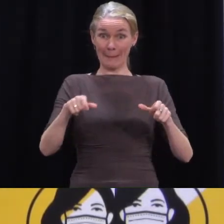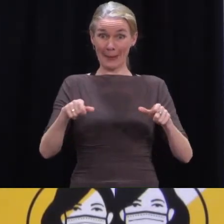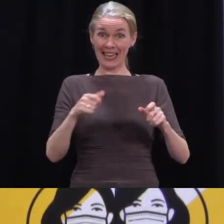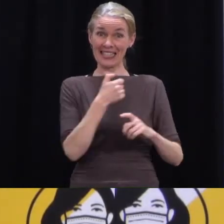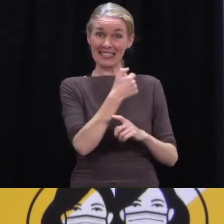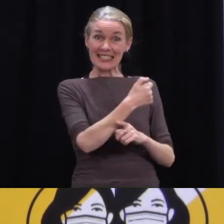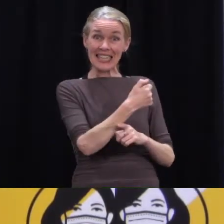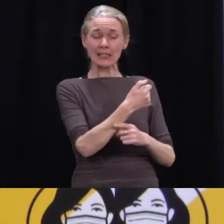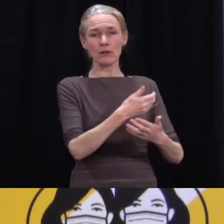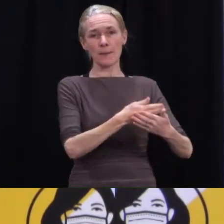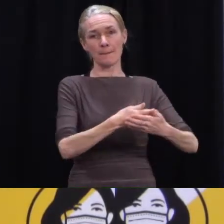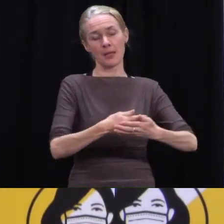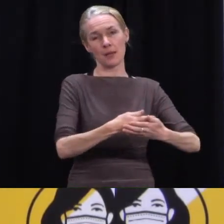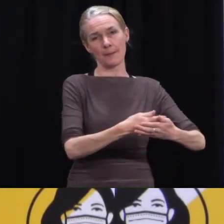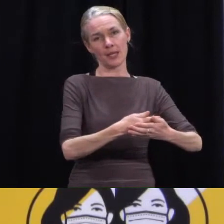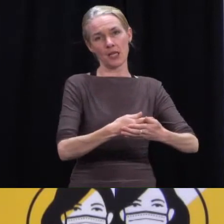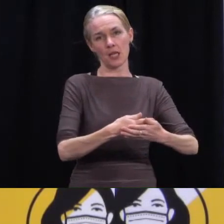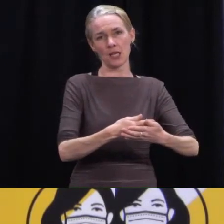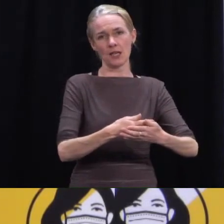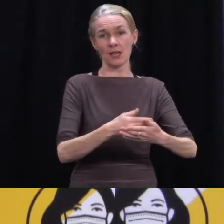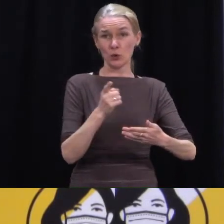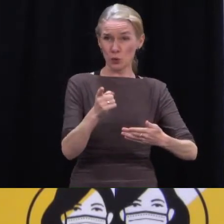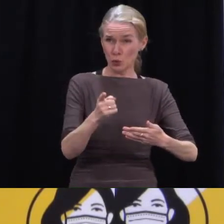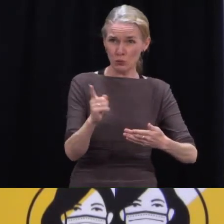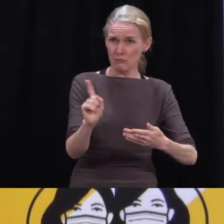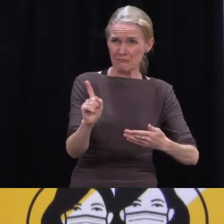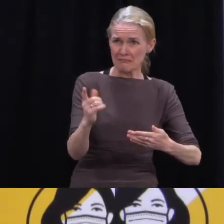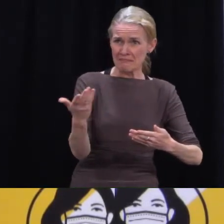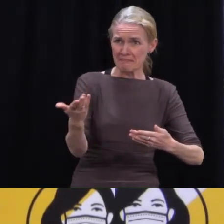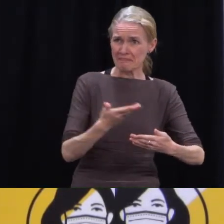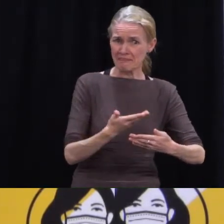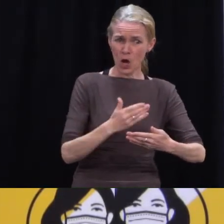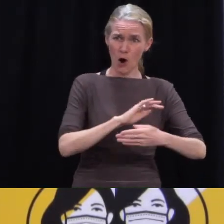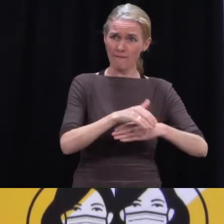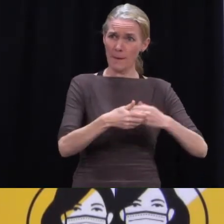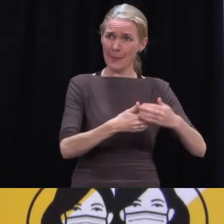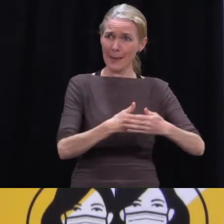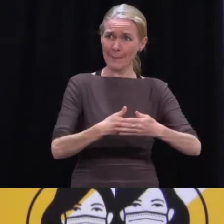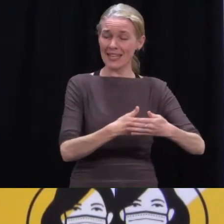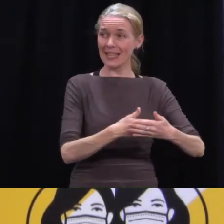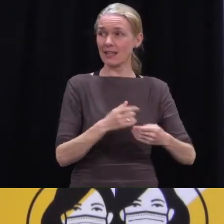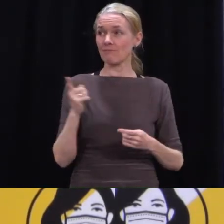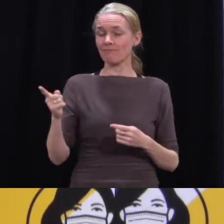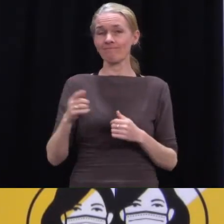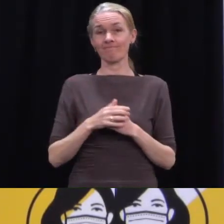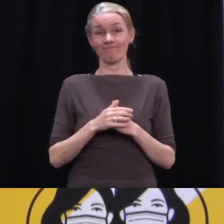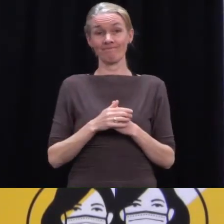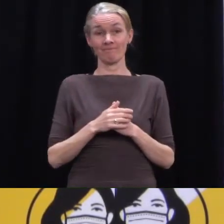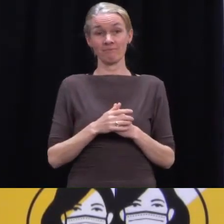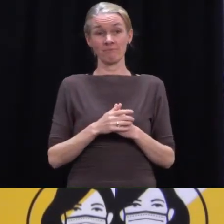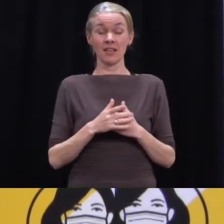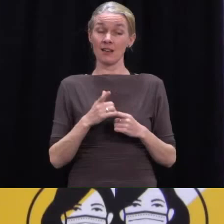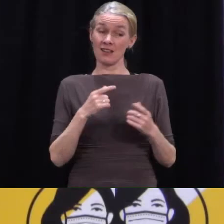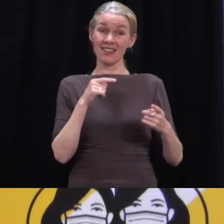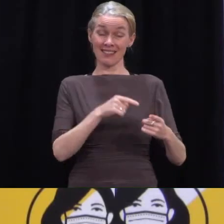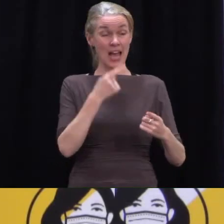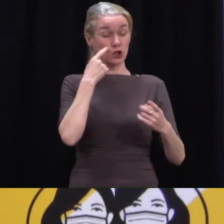4. >> When you found out there was a baby with COVID-19 - how